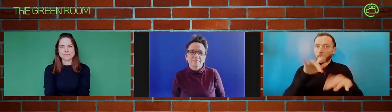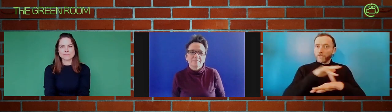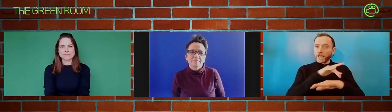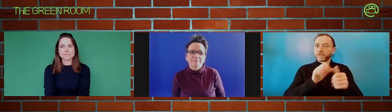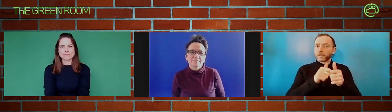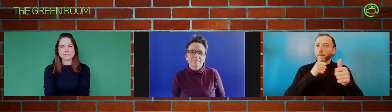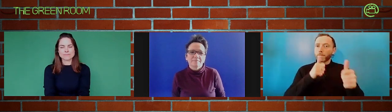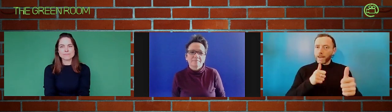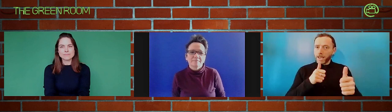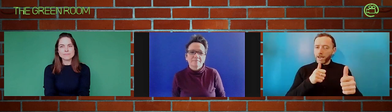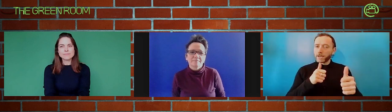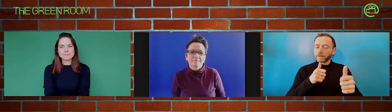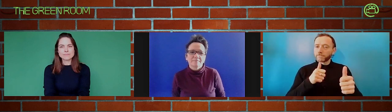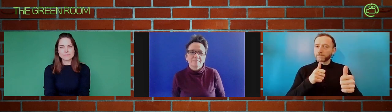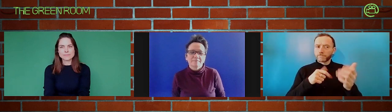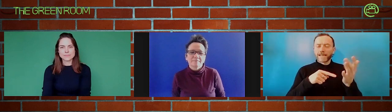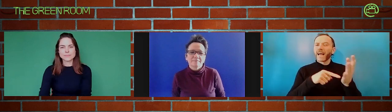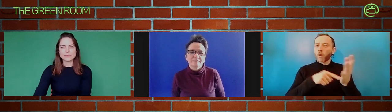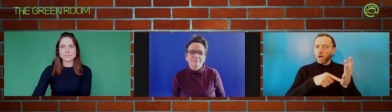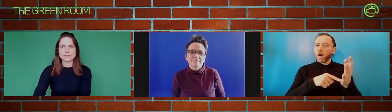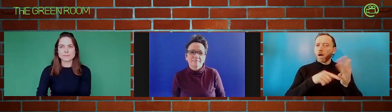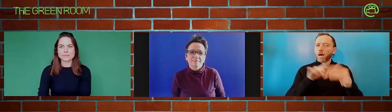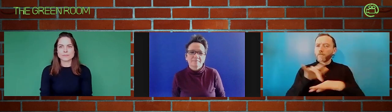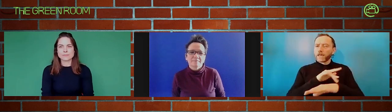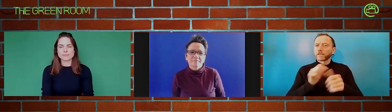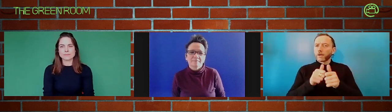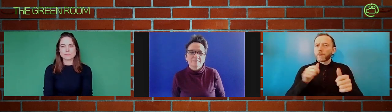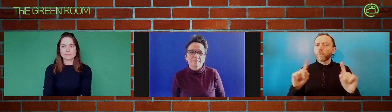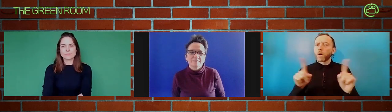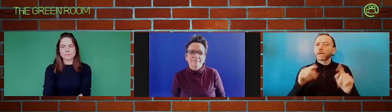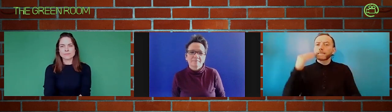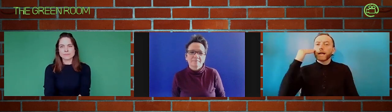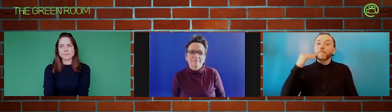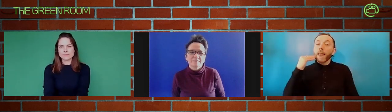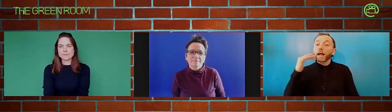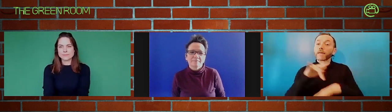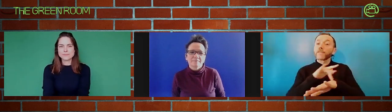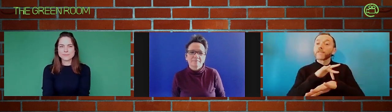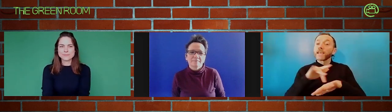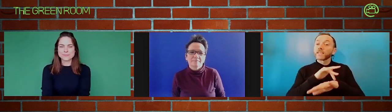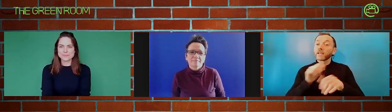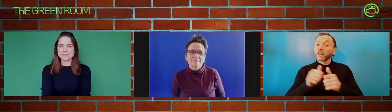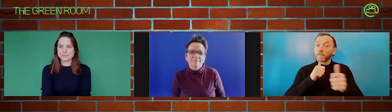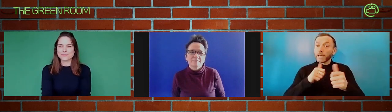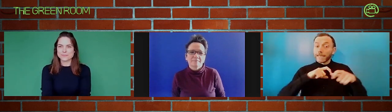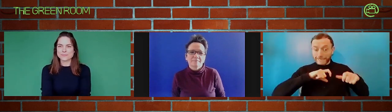and Talawa Theatre Company is a black Theatre Company, it's still going to this day